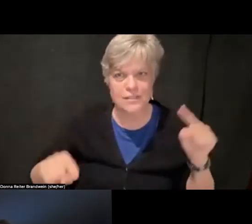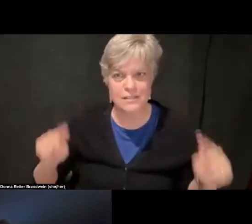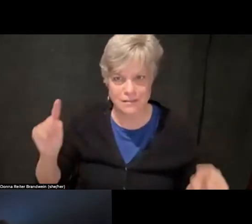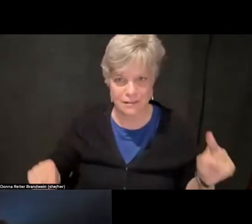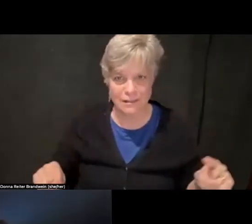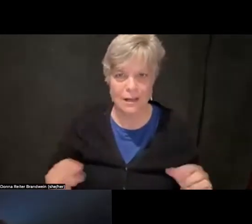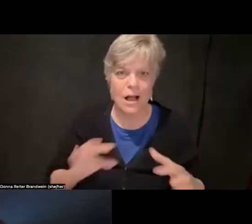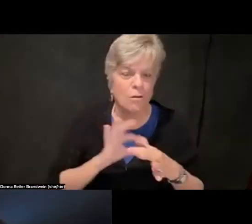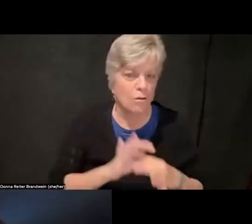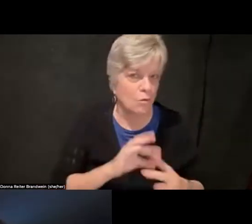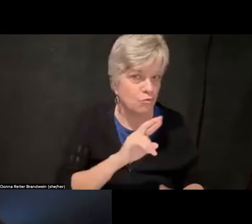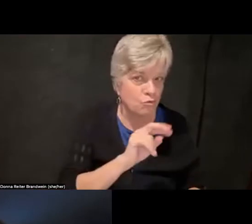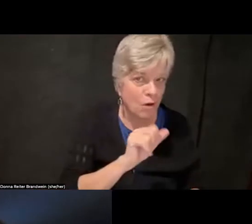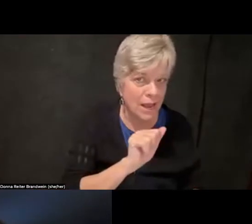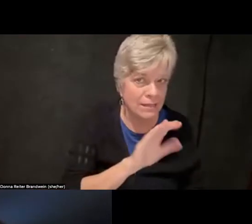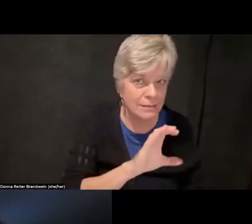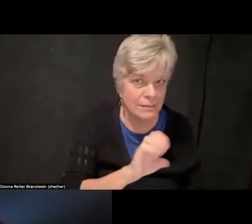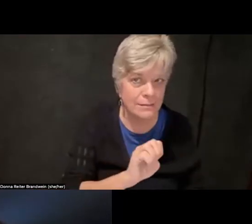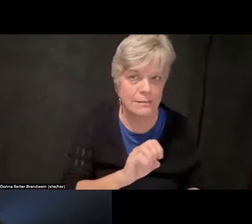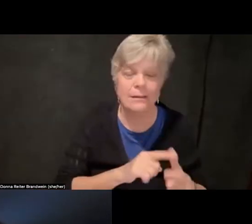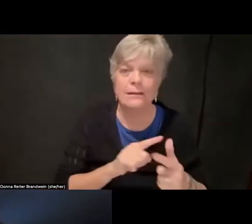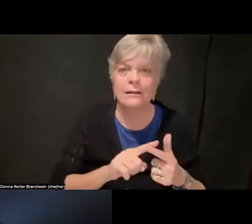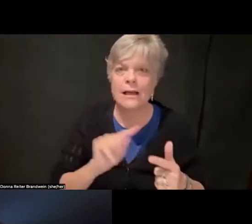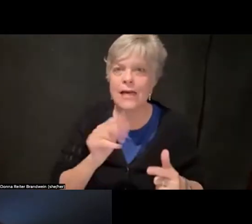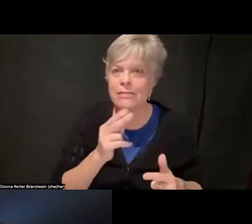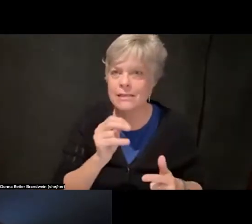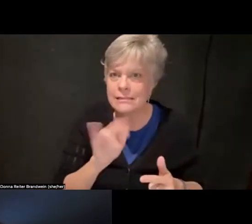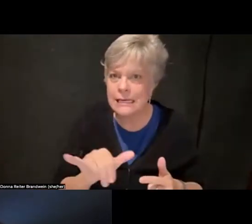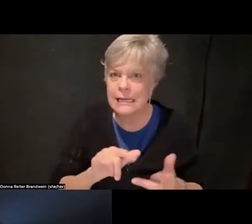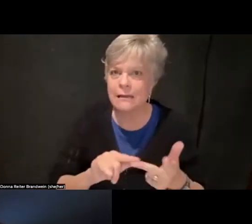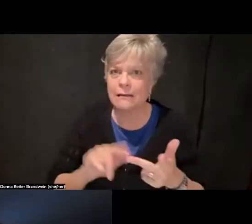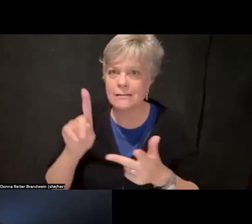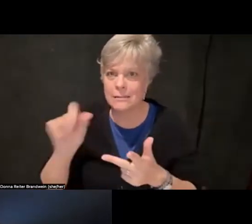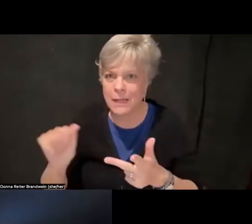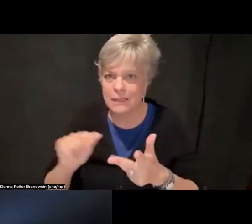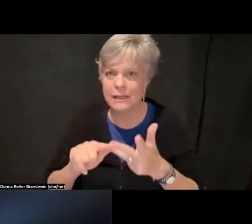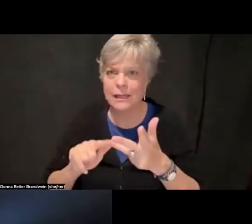and also disability as well as sexual orientation.